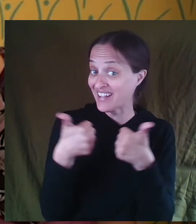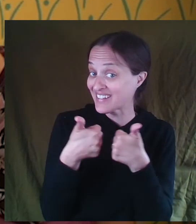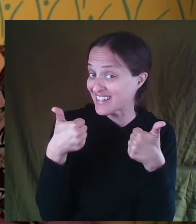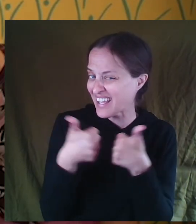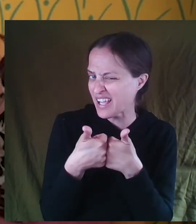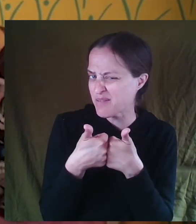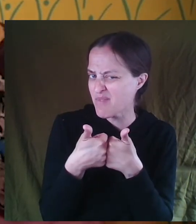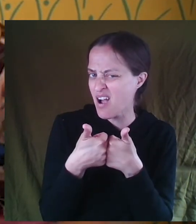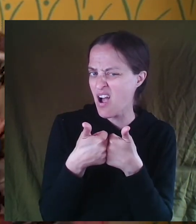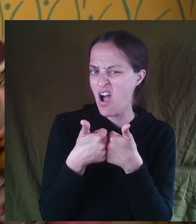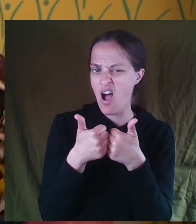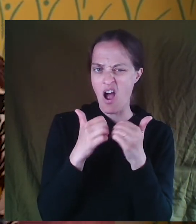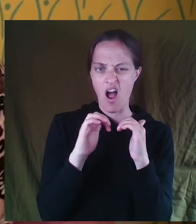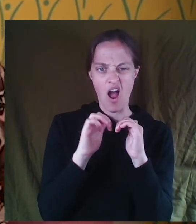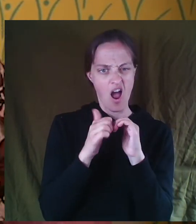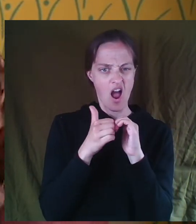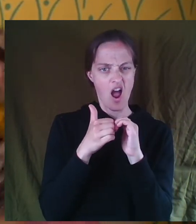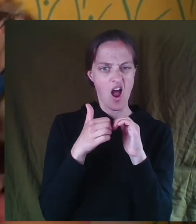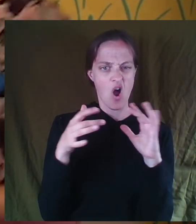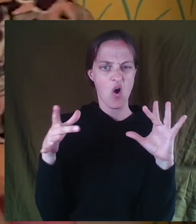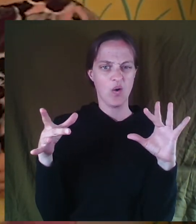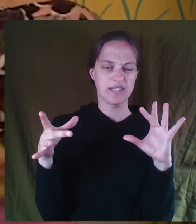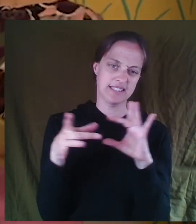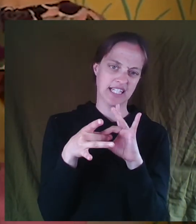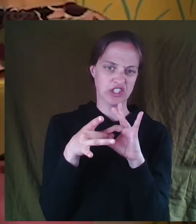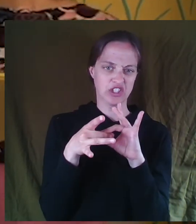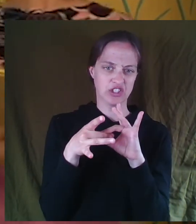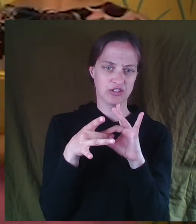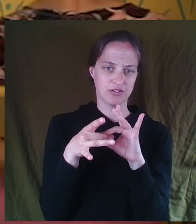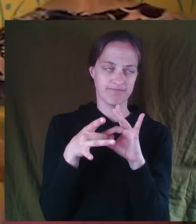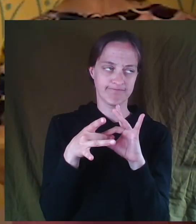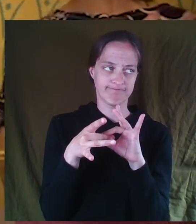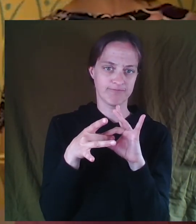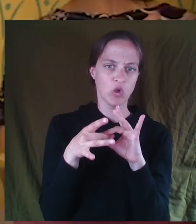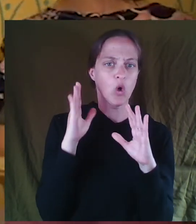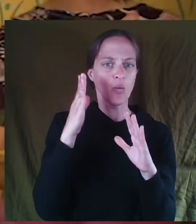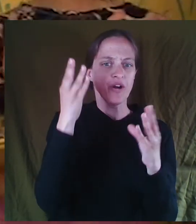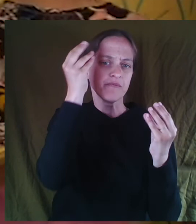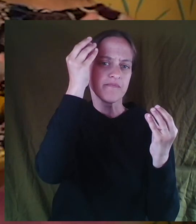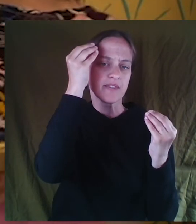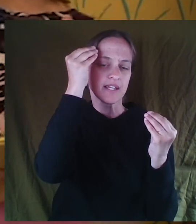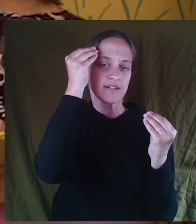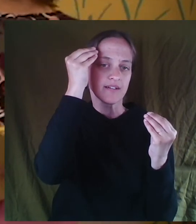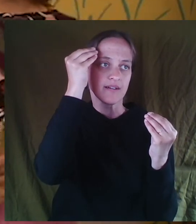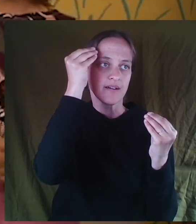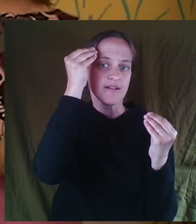which is how do you attach it? I want you to think something right now.